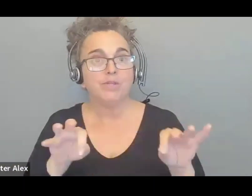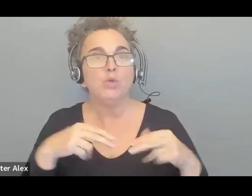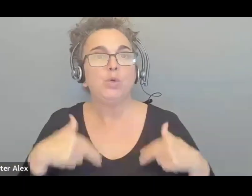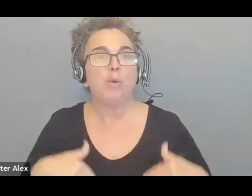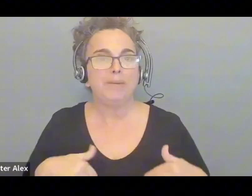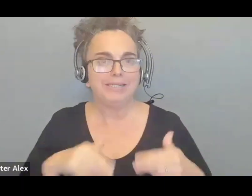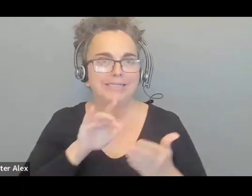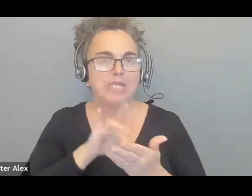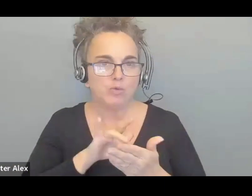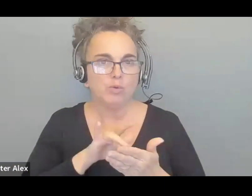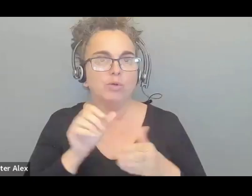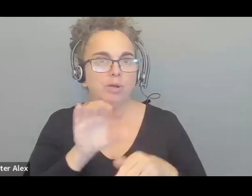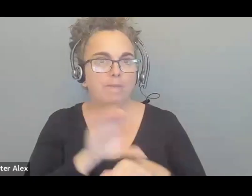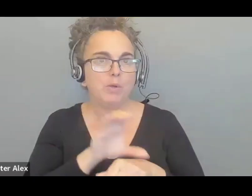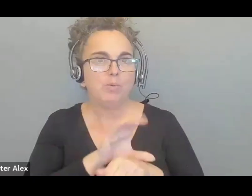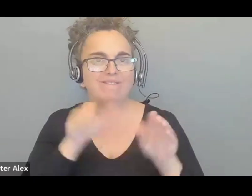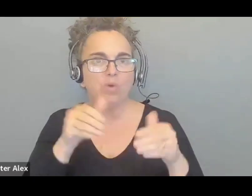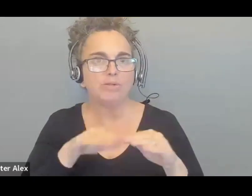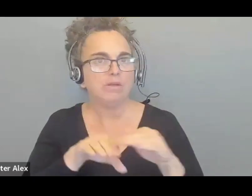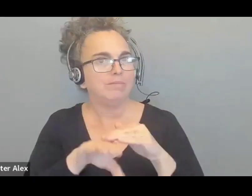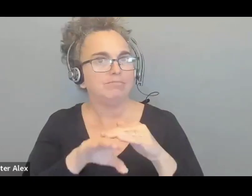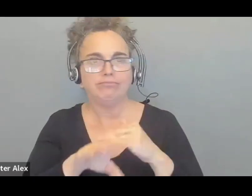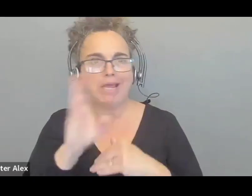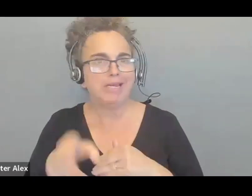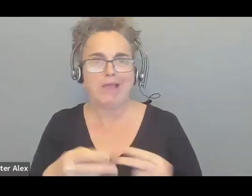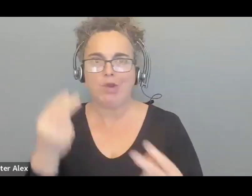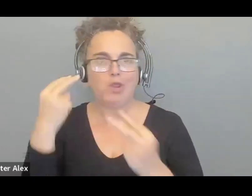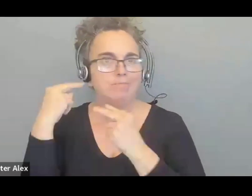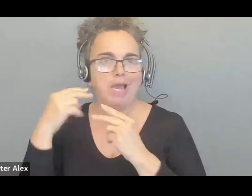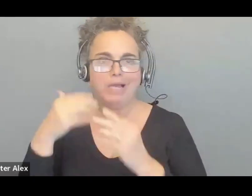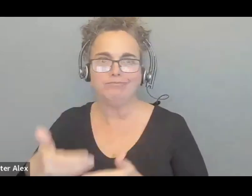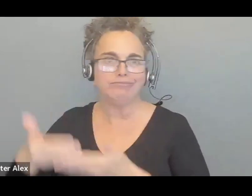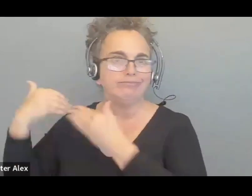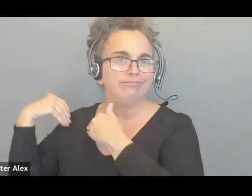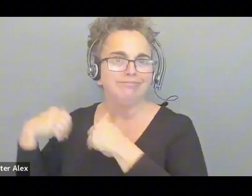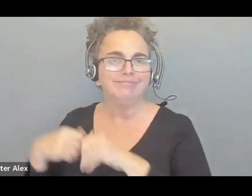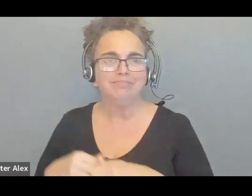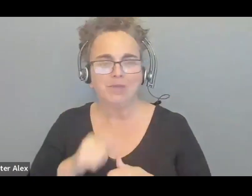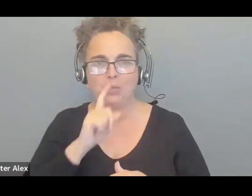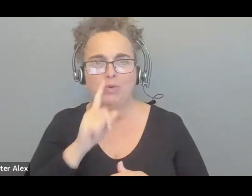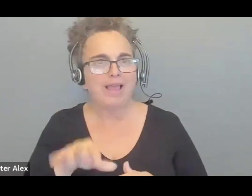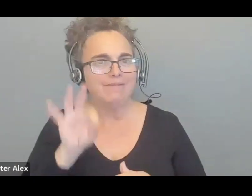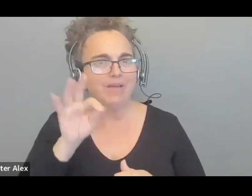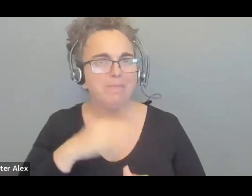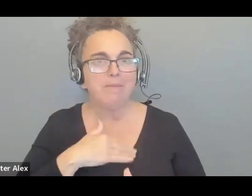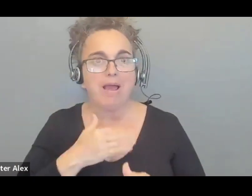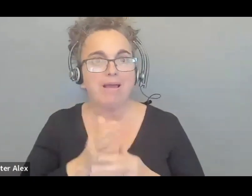in accessibility and never looked back. So for me, like I've really found my passion for building products